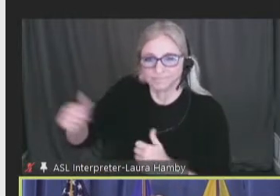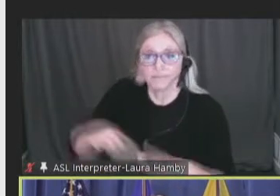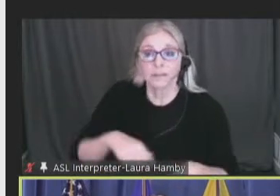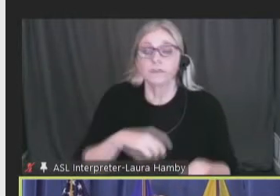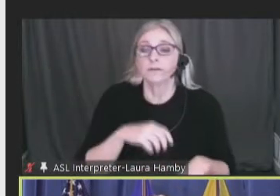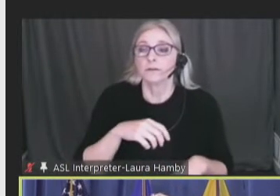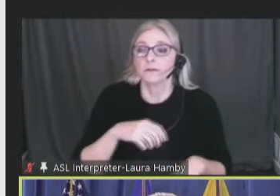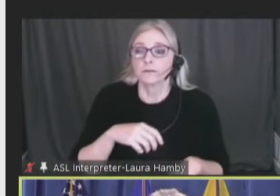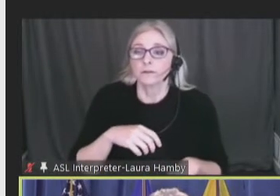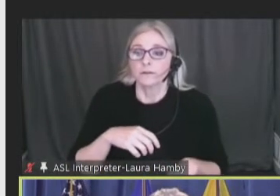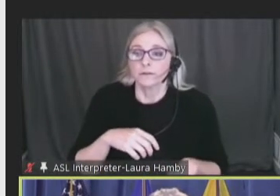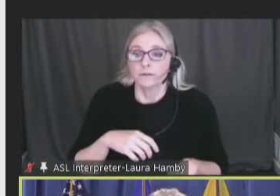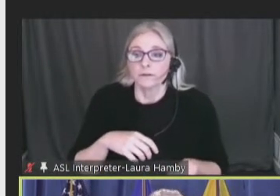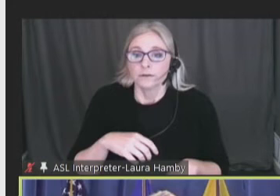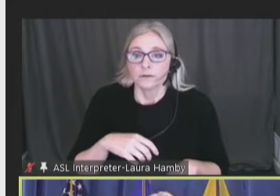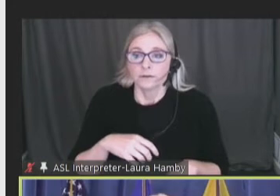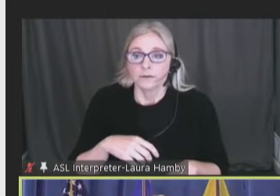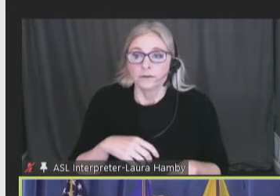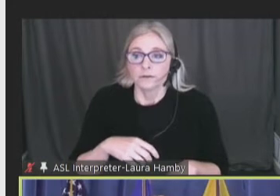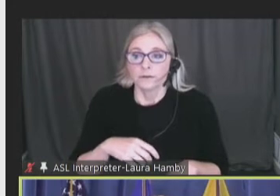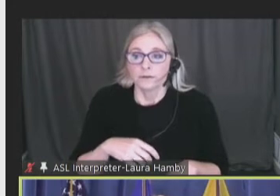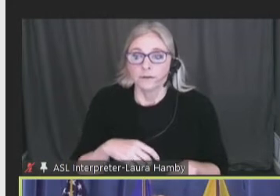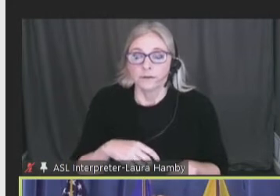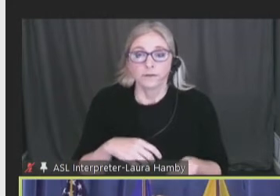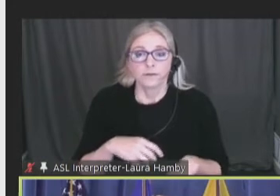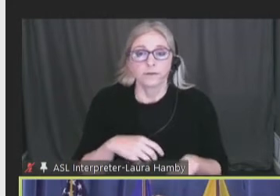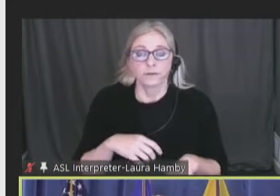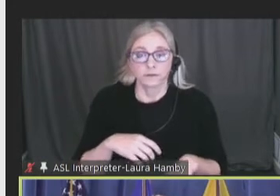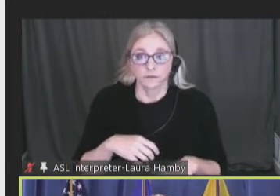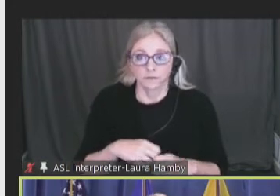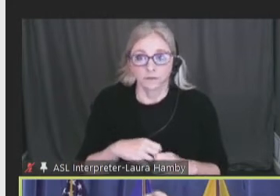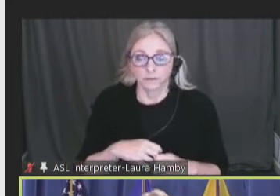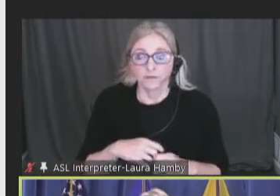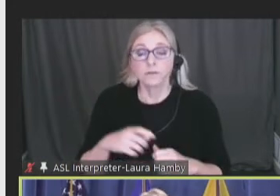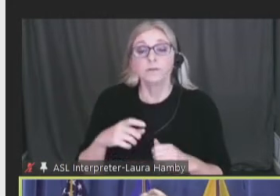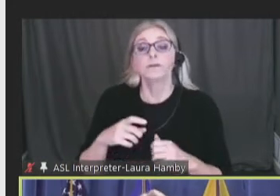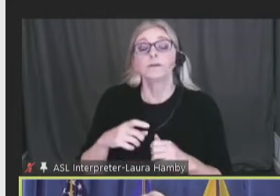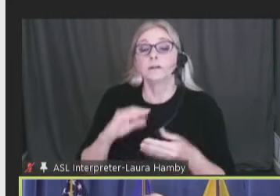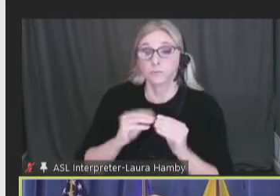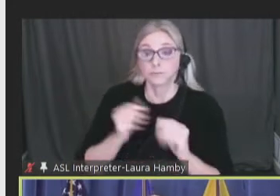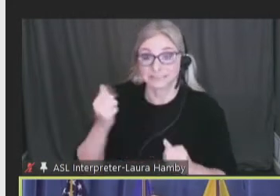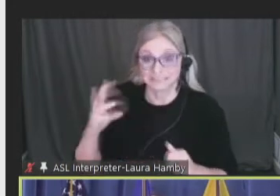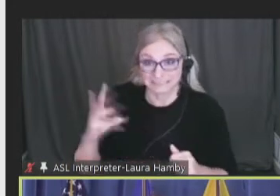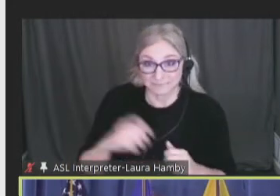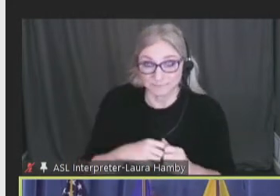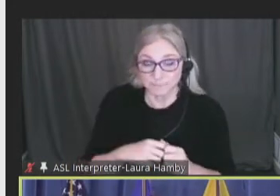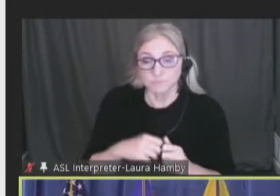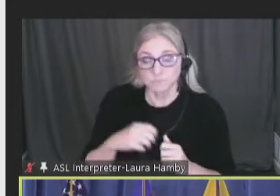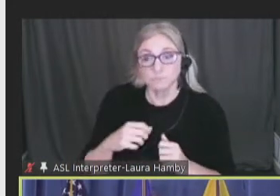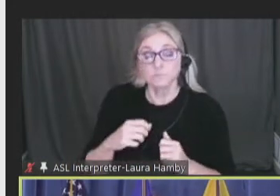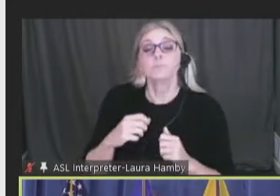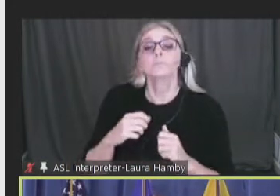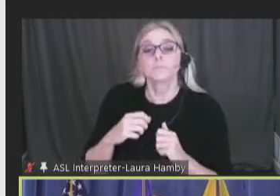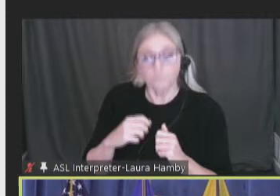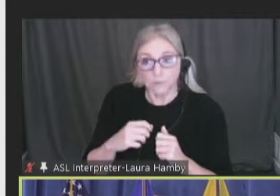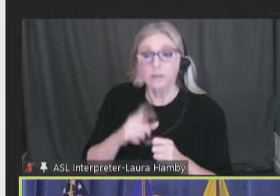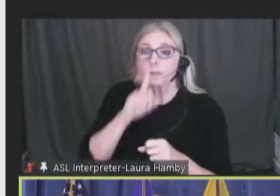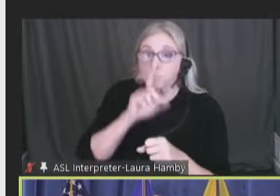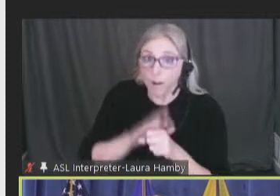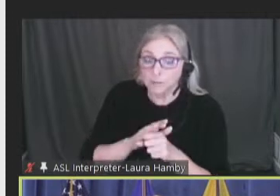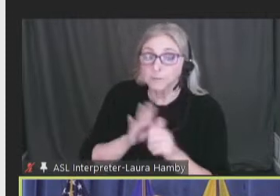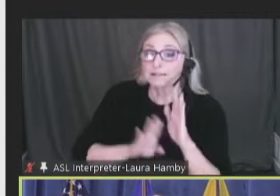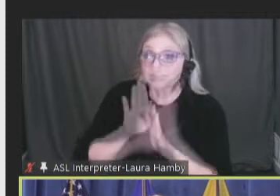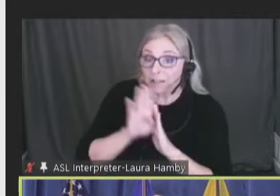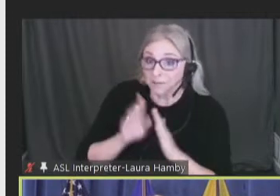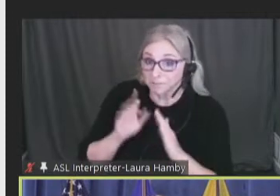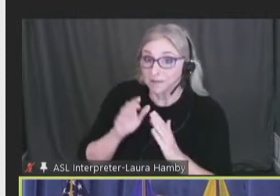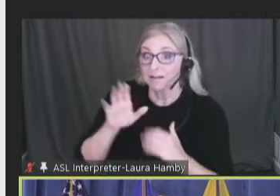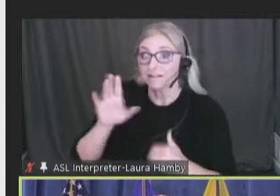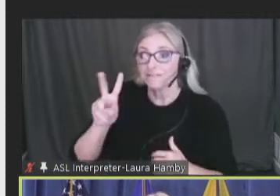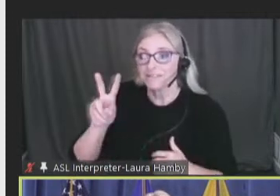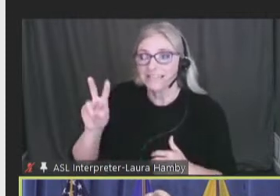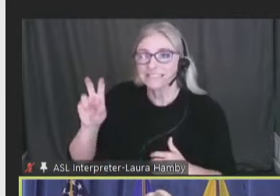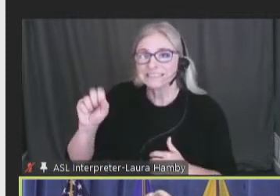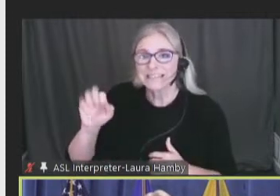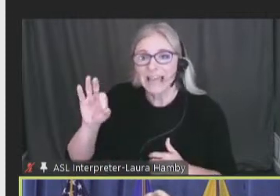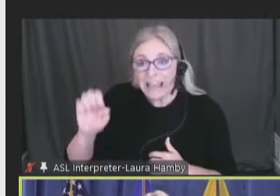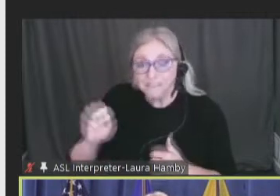Sixteen, given the promise held by the development of v-safe in evaluating the safety of COVID-19